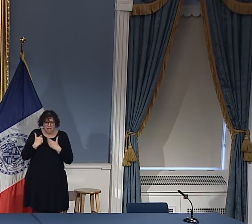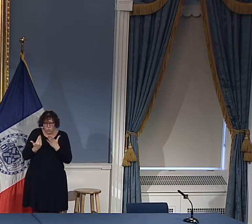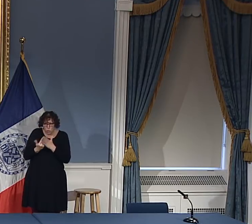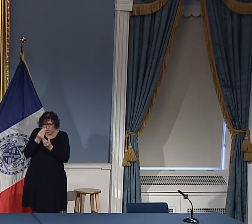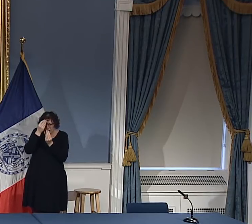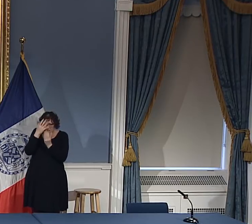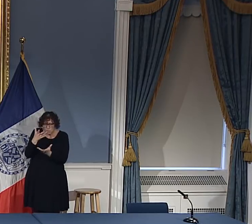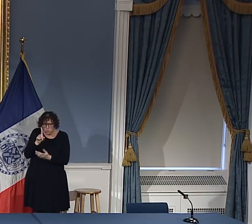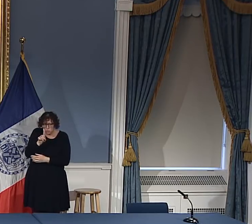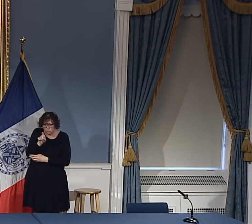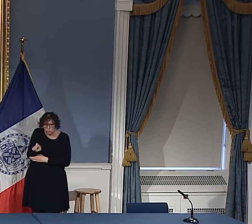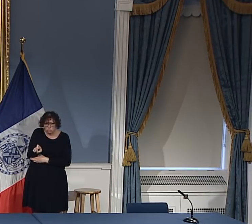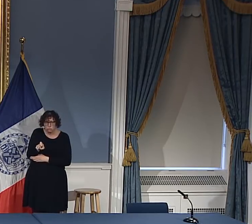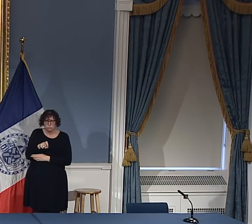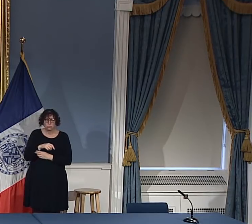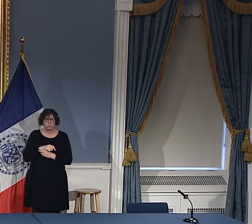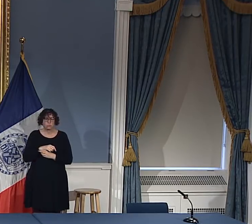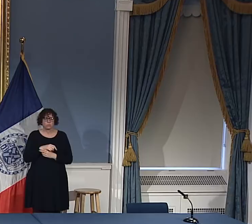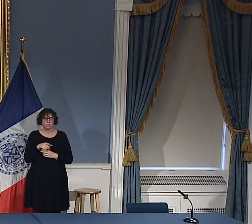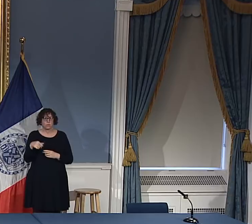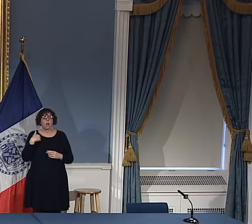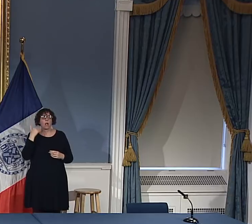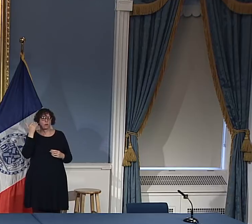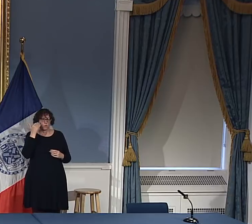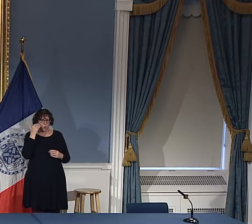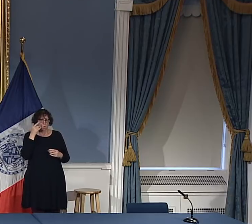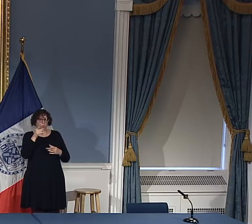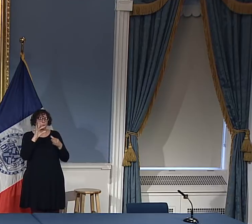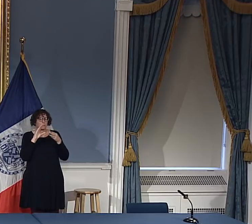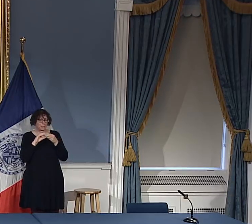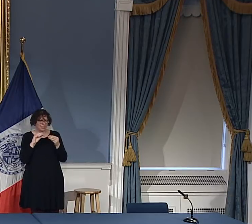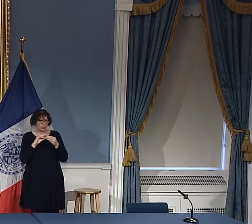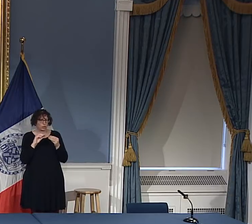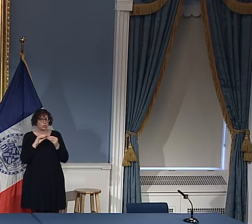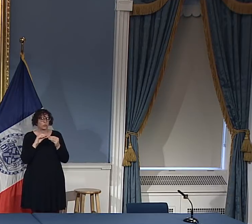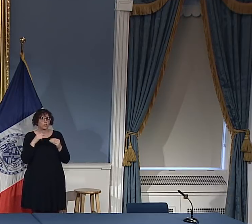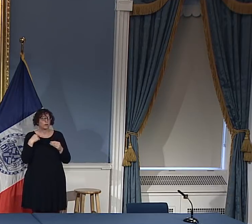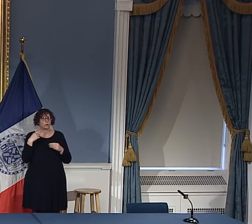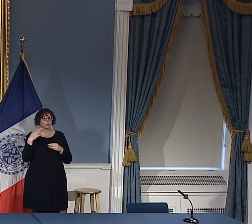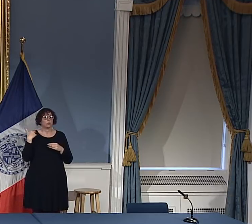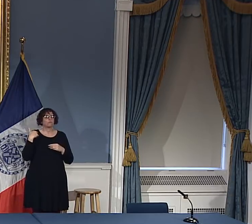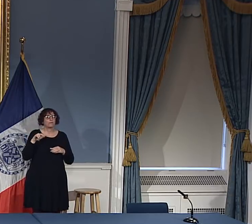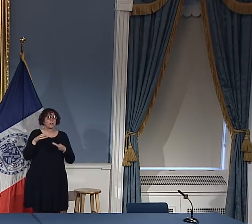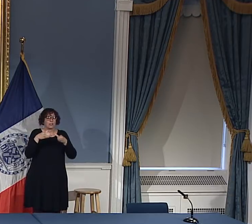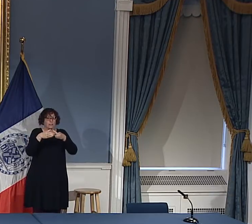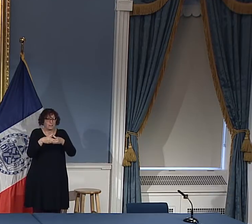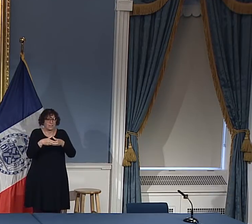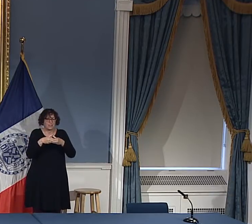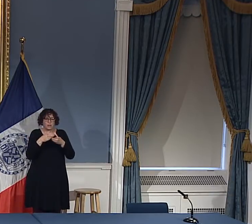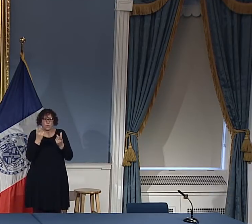AND IF YOU HAVE ANY UPDATE OR NEW INFORMATION? YOU NOTED IN YOUR REMARKS YOUR